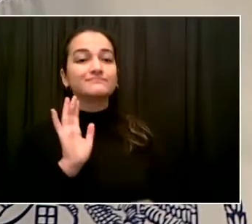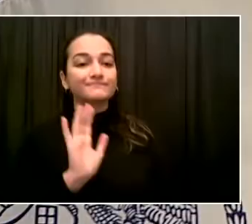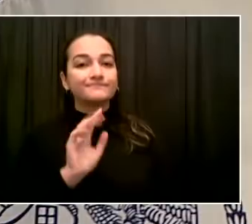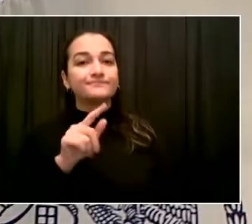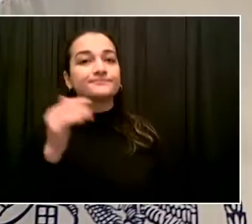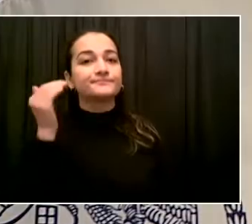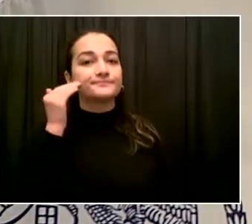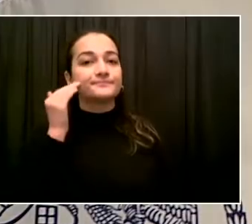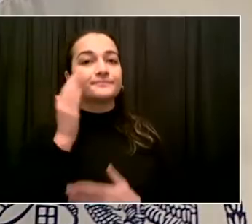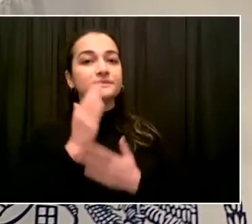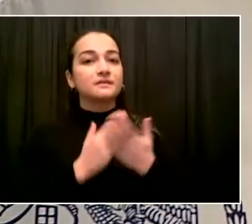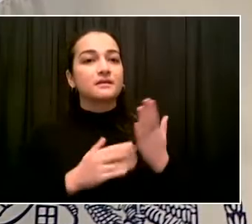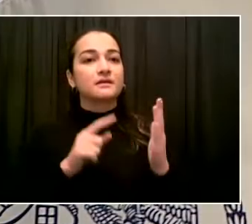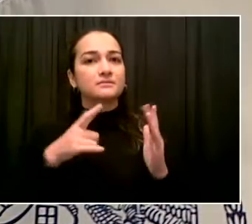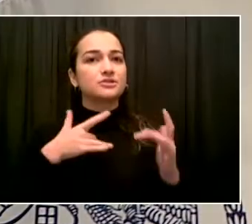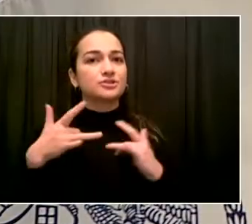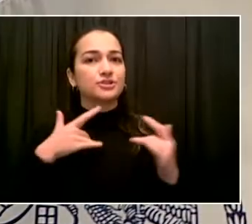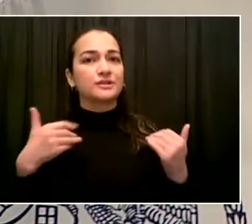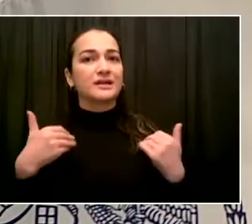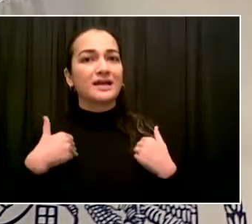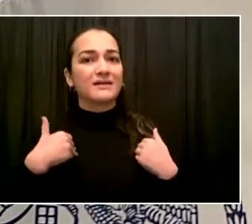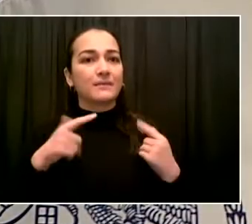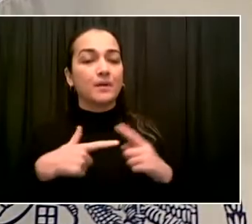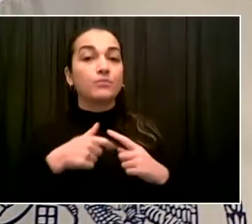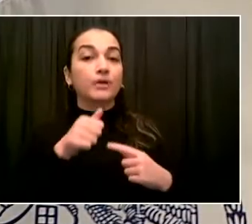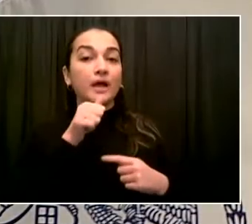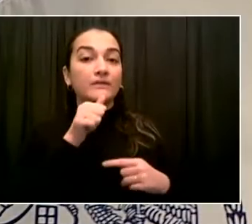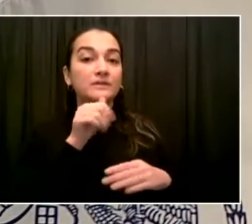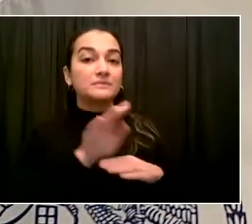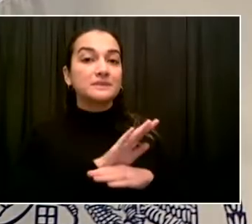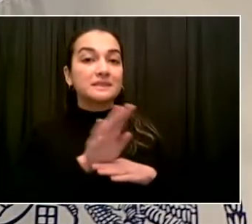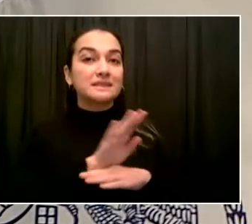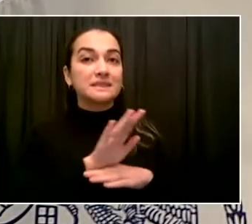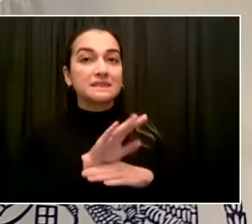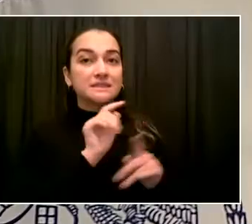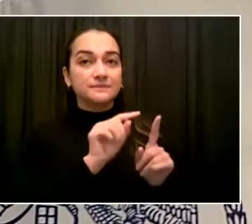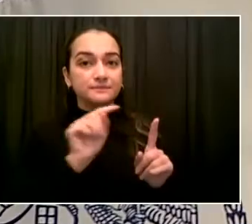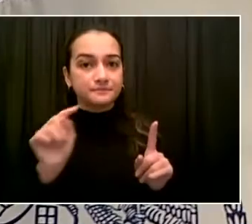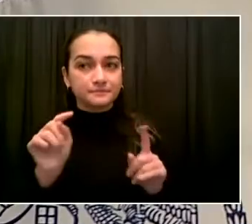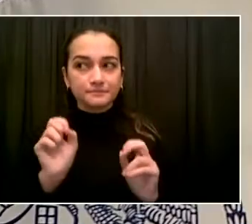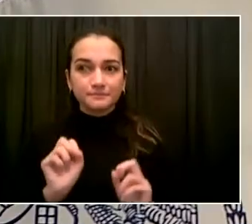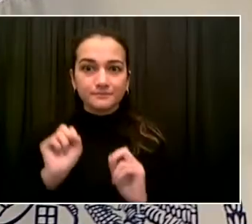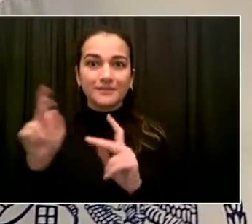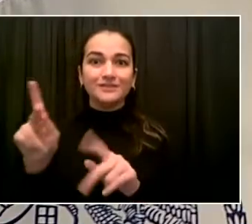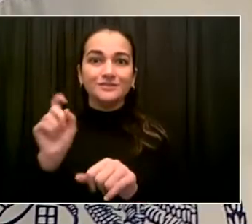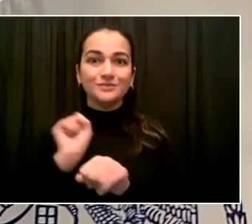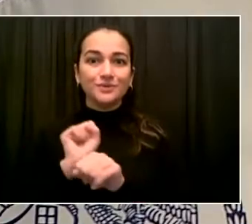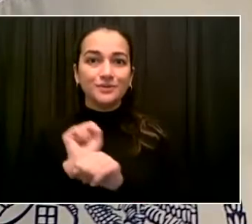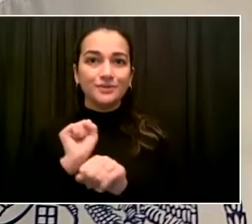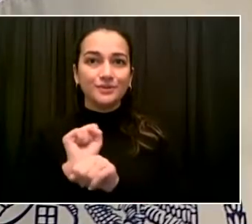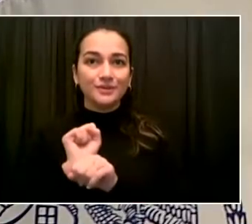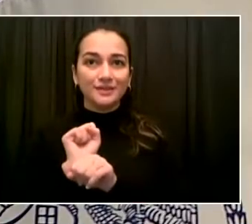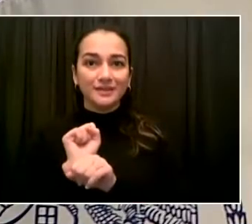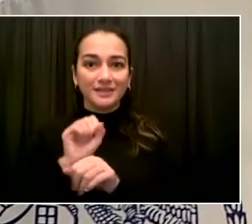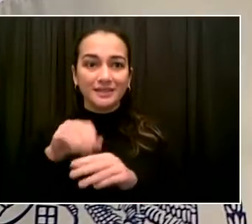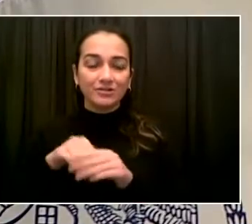R eporter: I KNOW THERE HAS BEEN SOME CONCERN ABOUT PRIVATE-SECTOR PEOPLE COMING